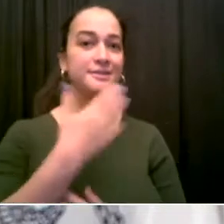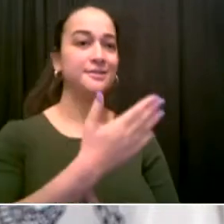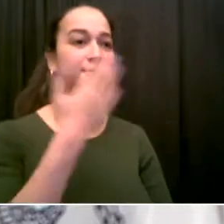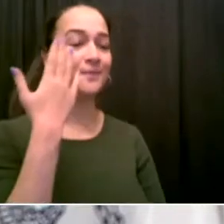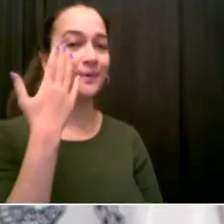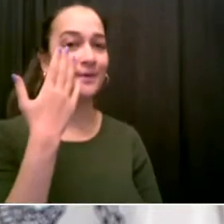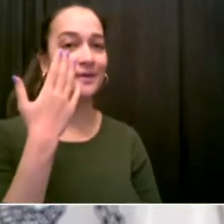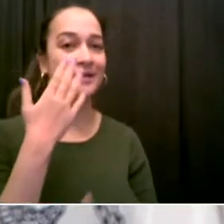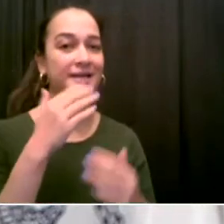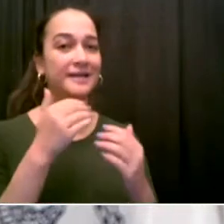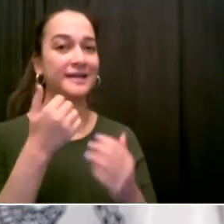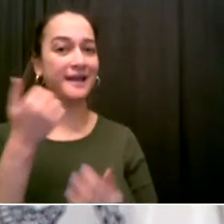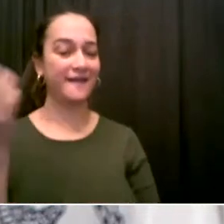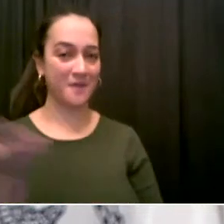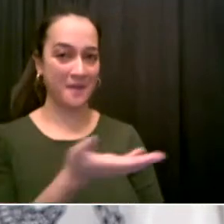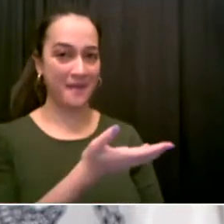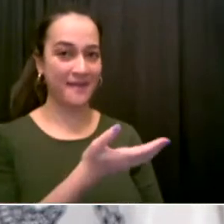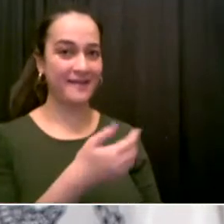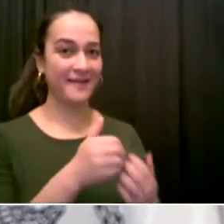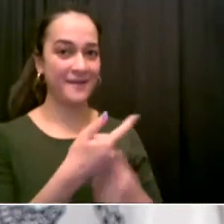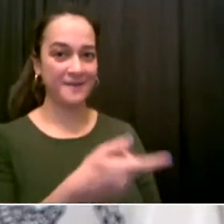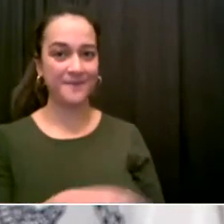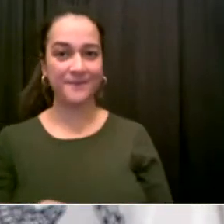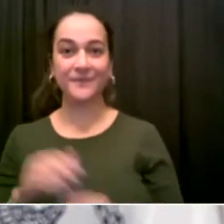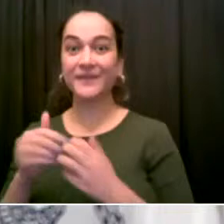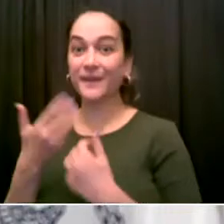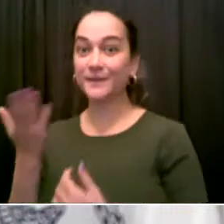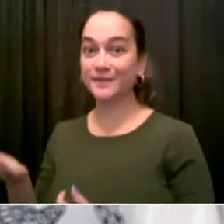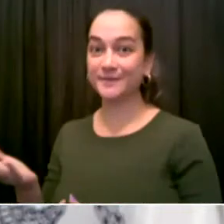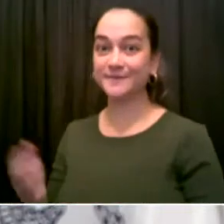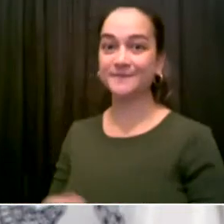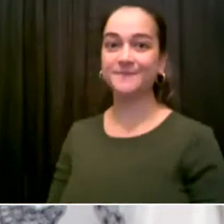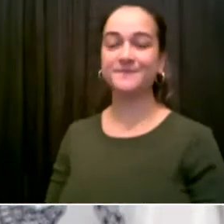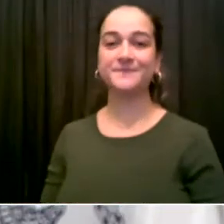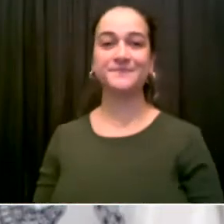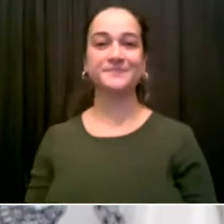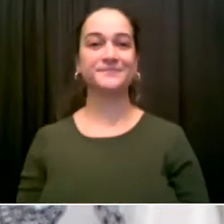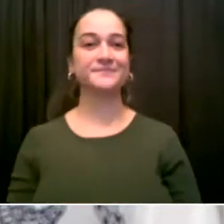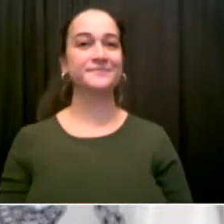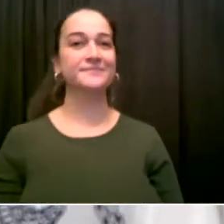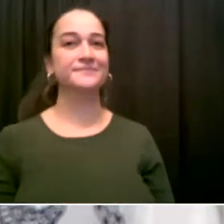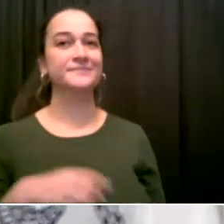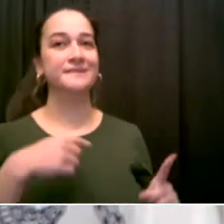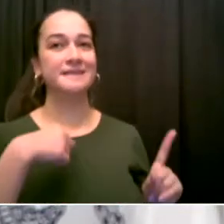EVERYBODY. K NOLA N,HOW ARE YOU?